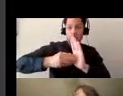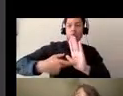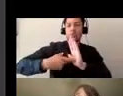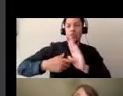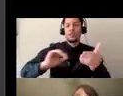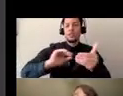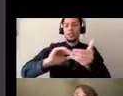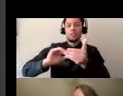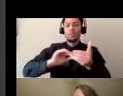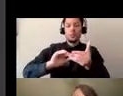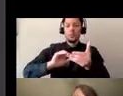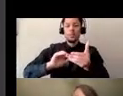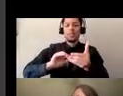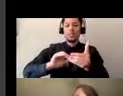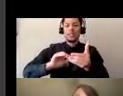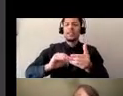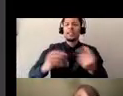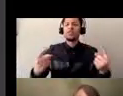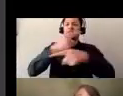sector partnerships.